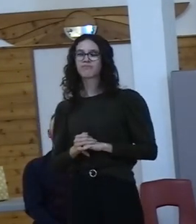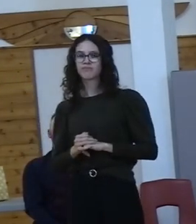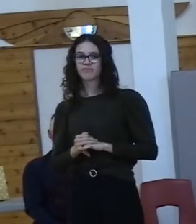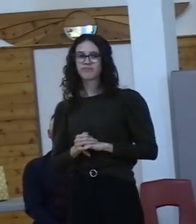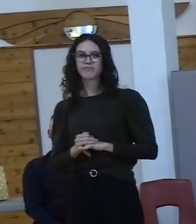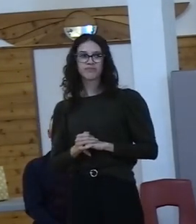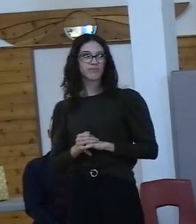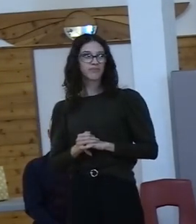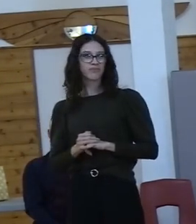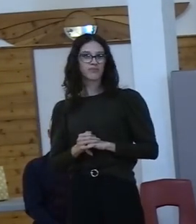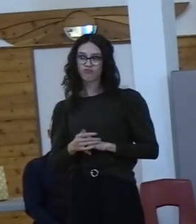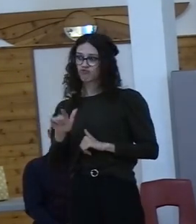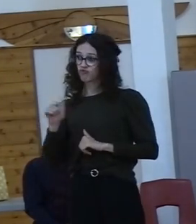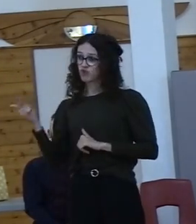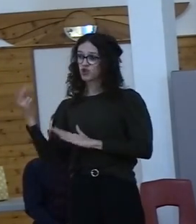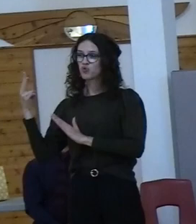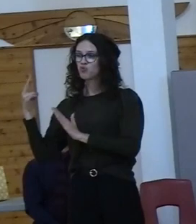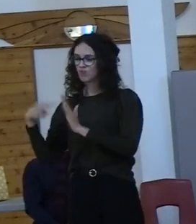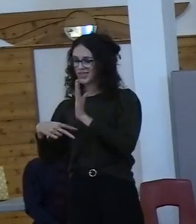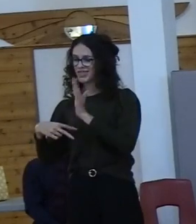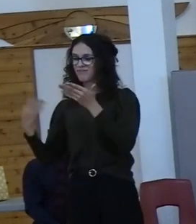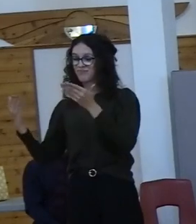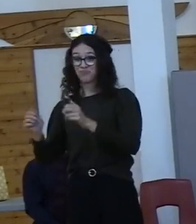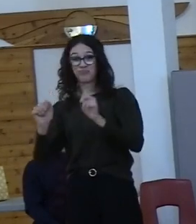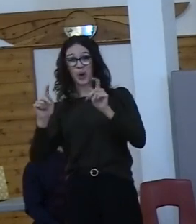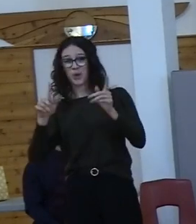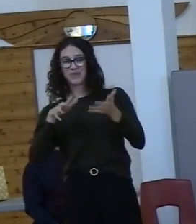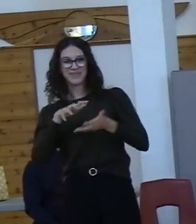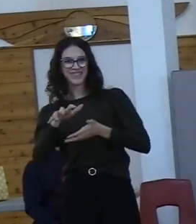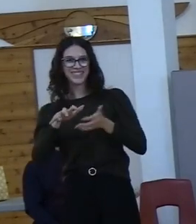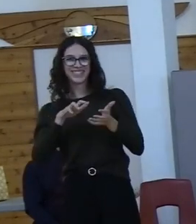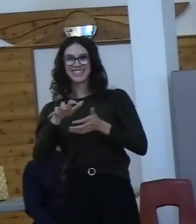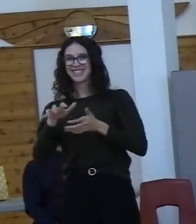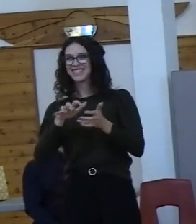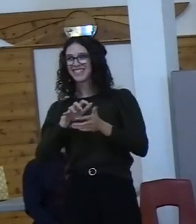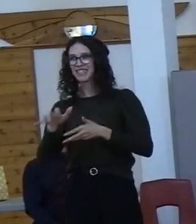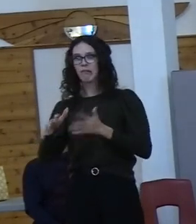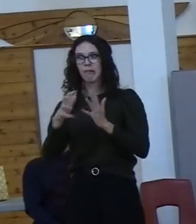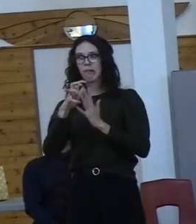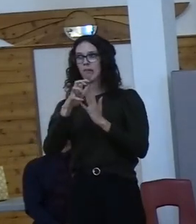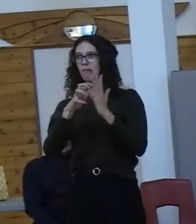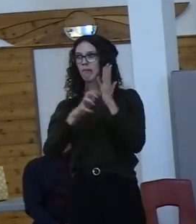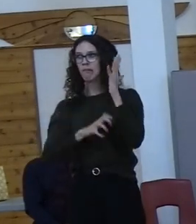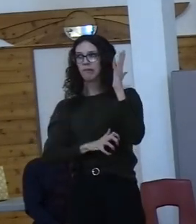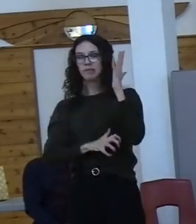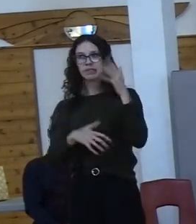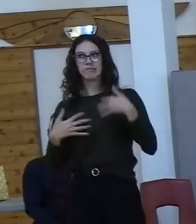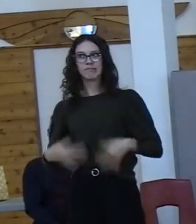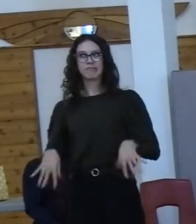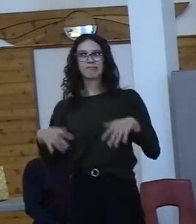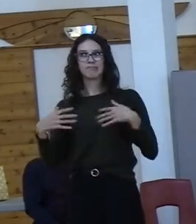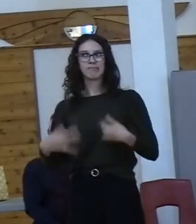You read what she wrote.